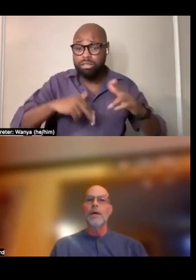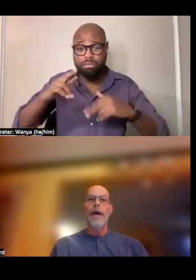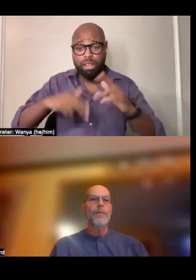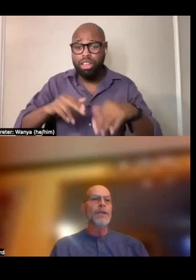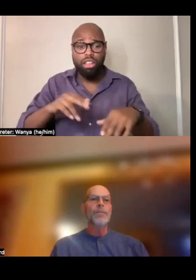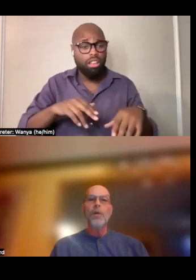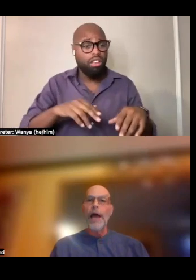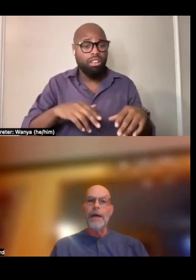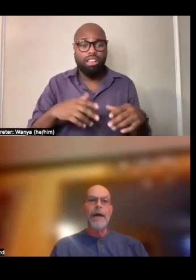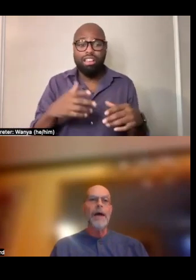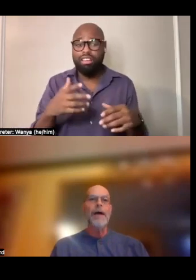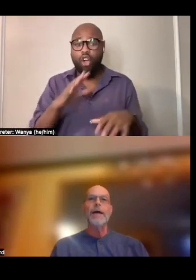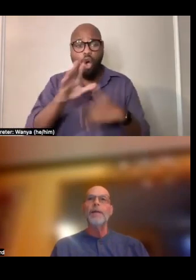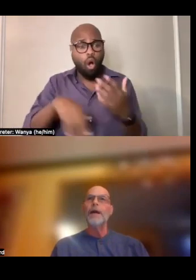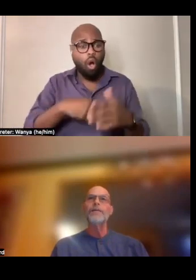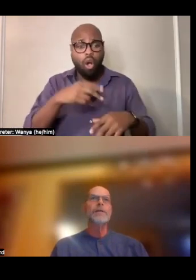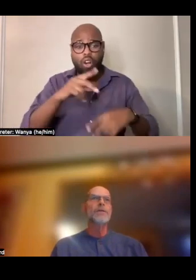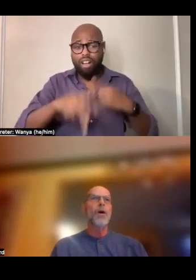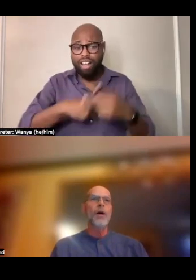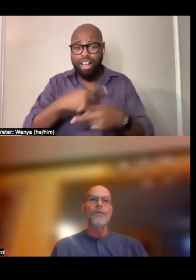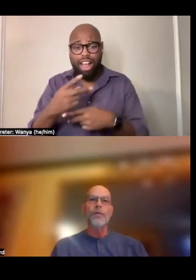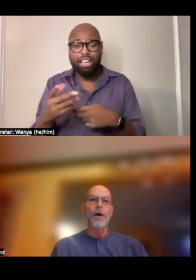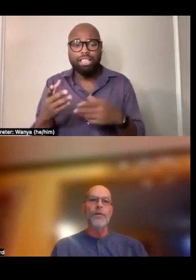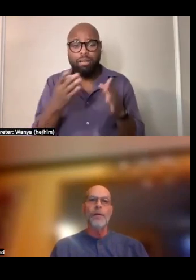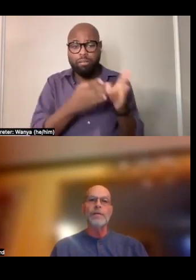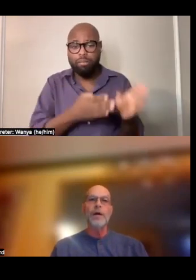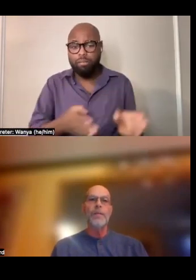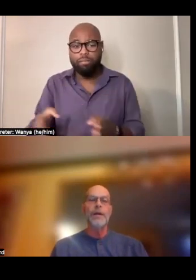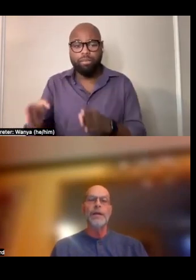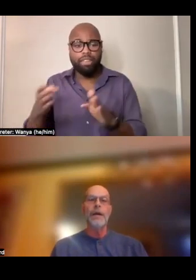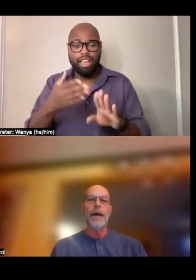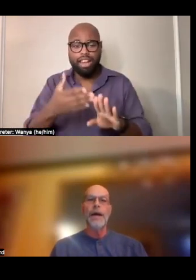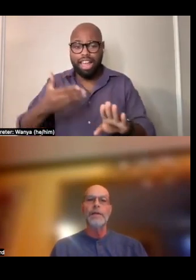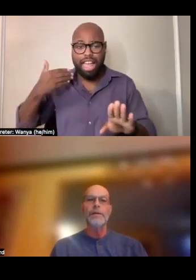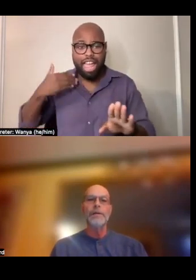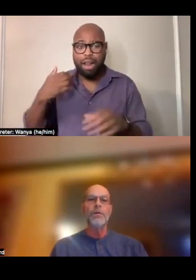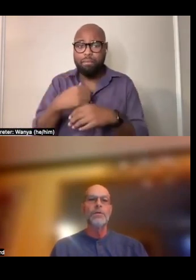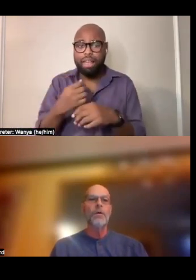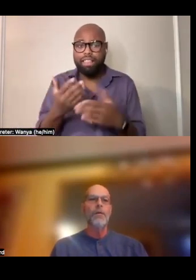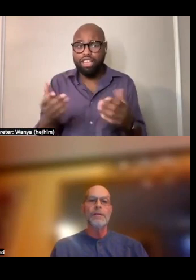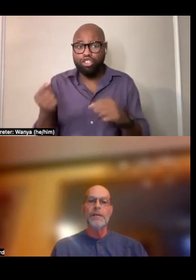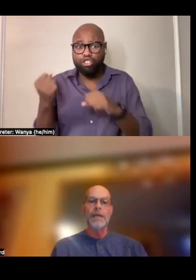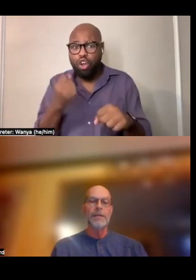And we need to plan ahead and make things strong for the weather that's coming and do all these things.